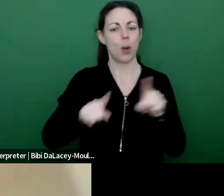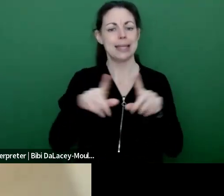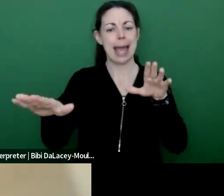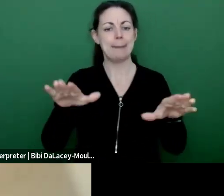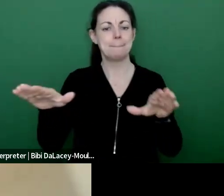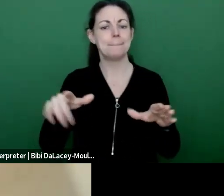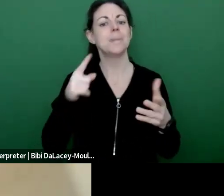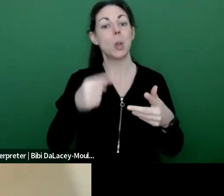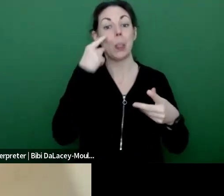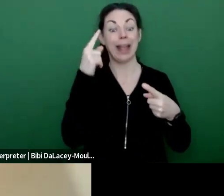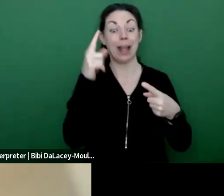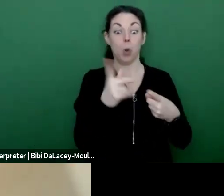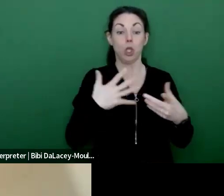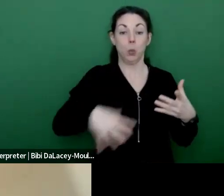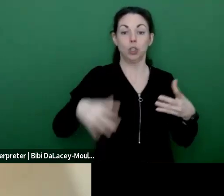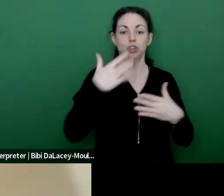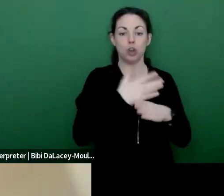the lateral moves and not always the next step up.